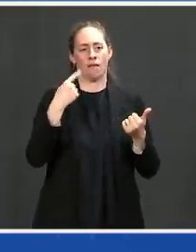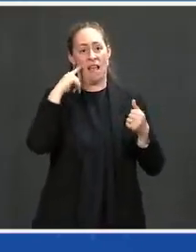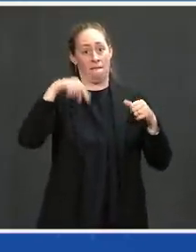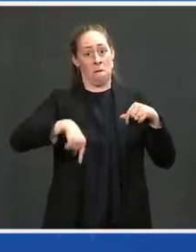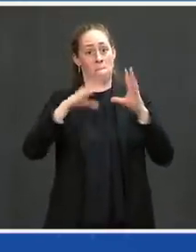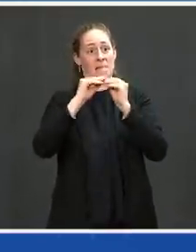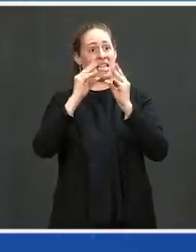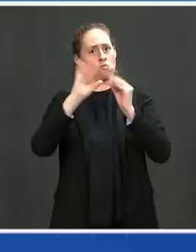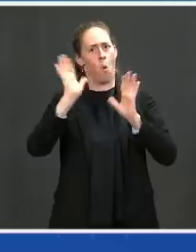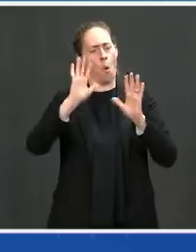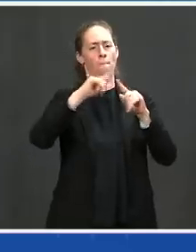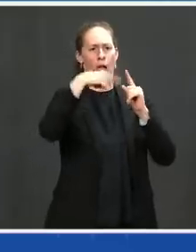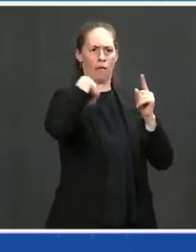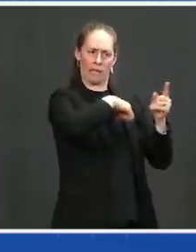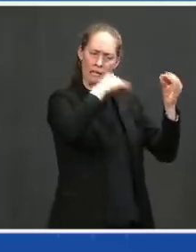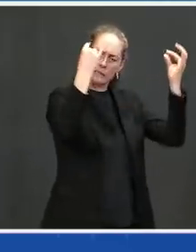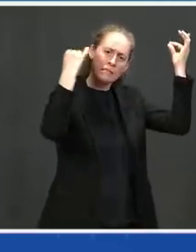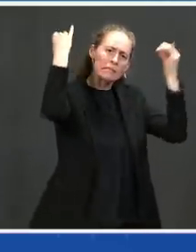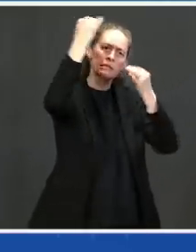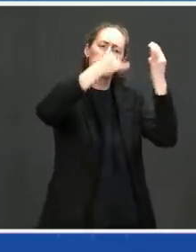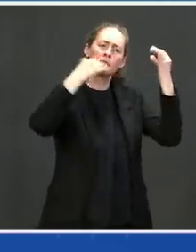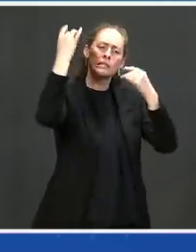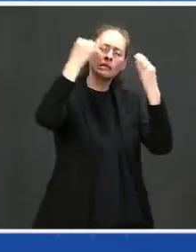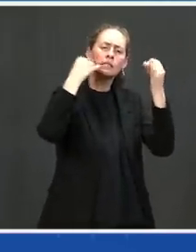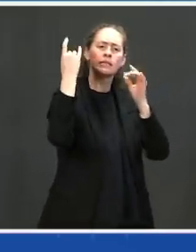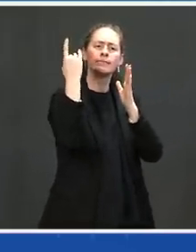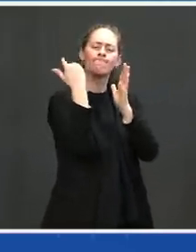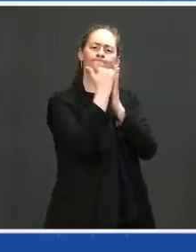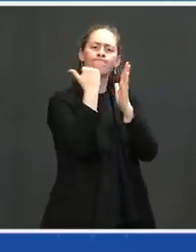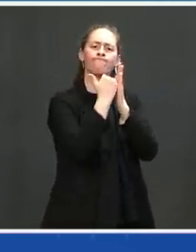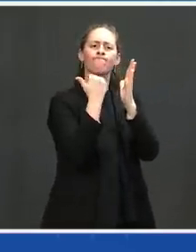We have somewhere, in terms of infrastructure --